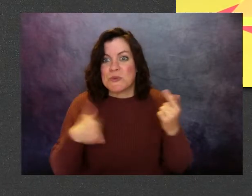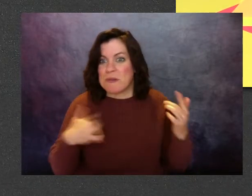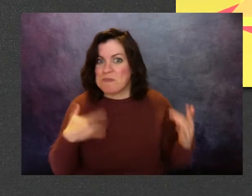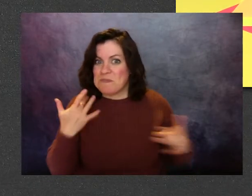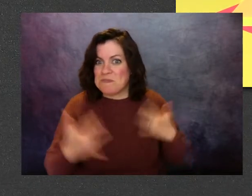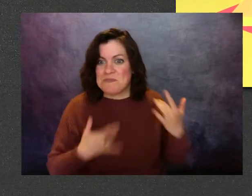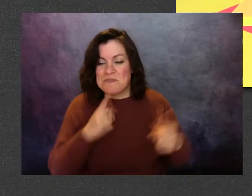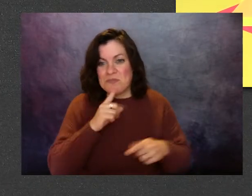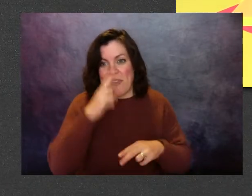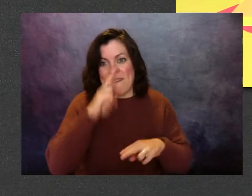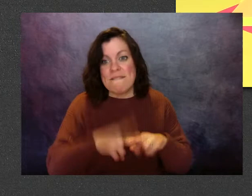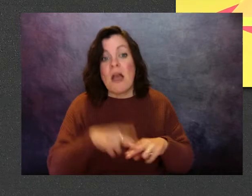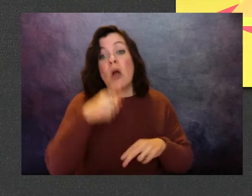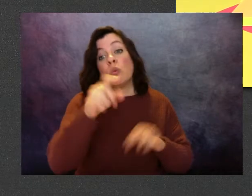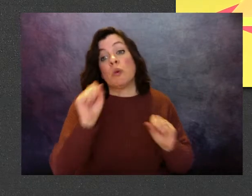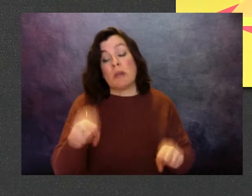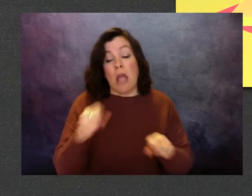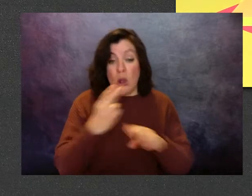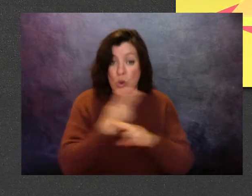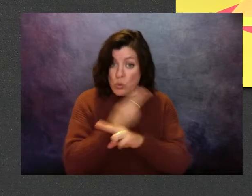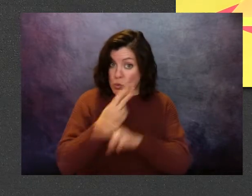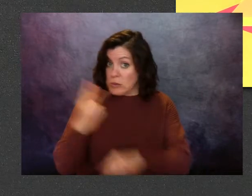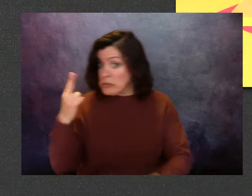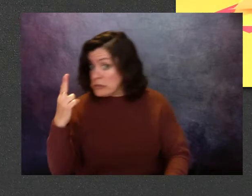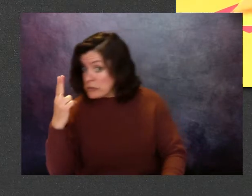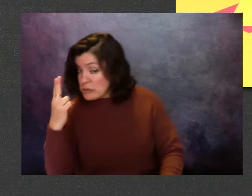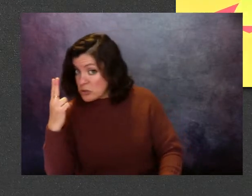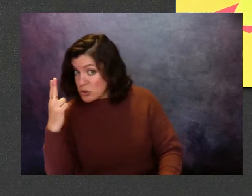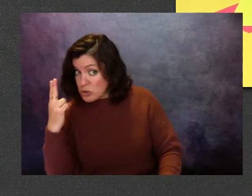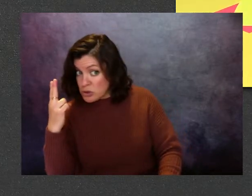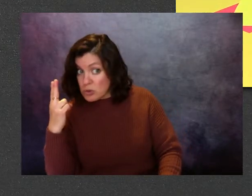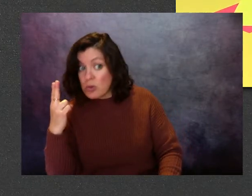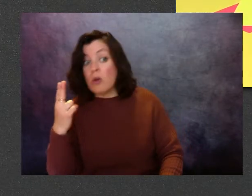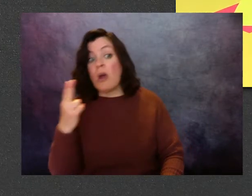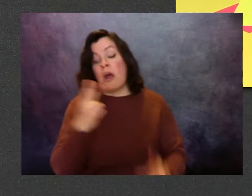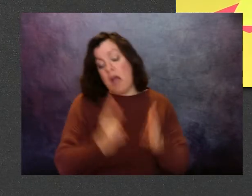You can either take your scissors and you can cut up